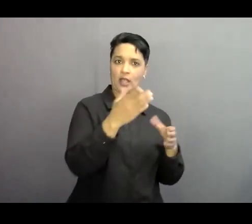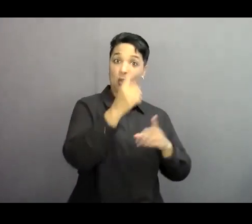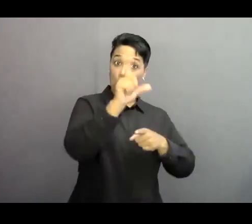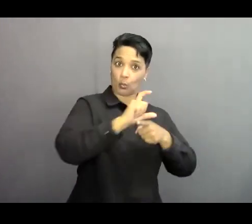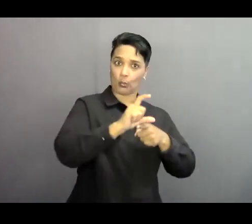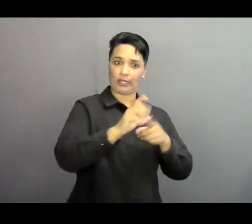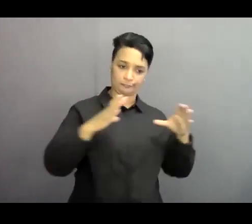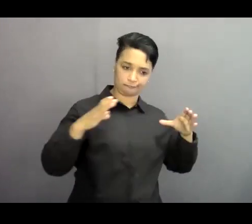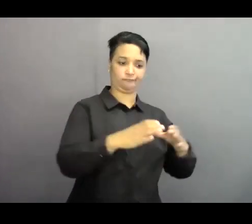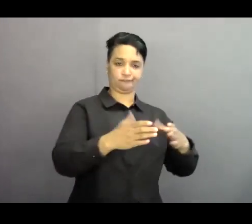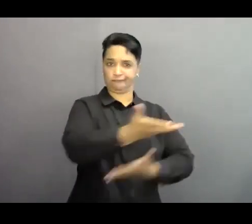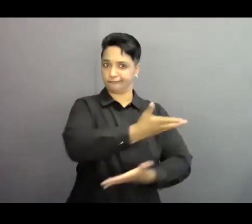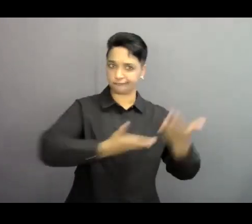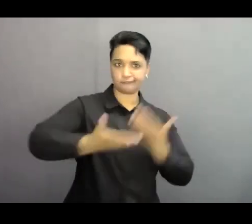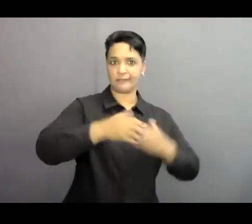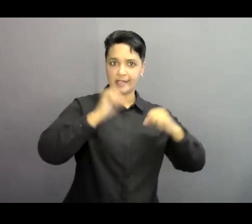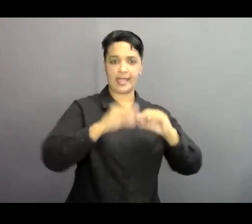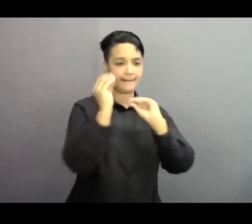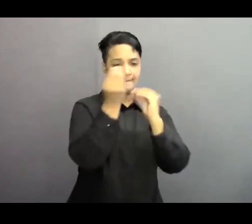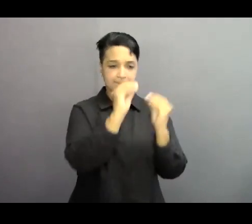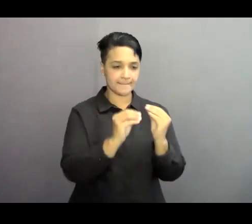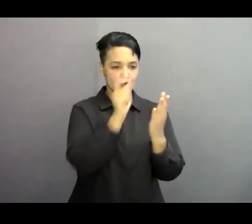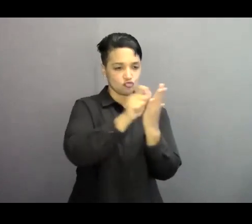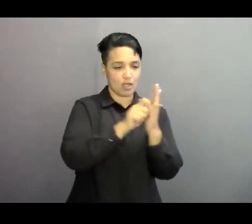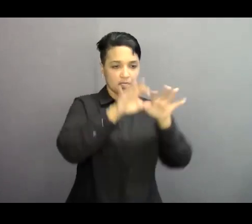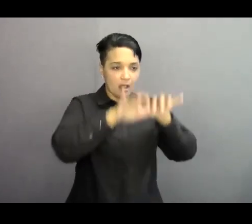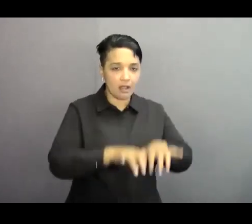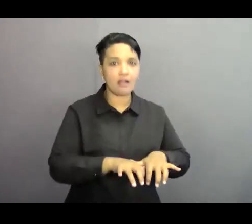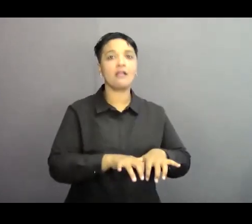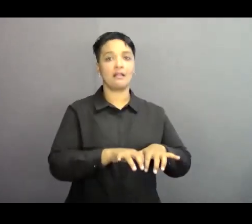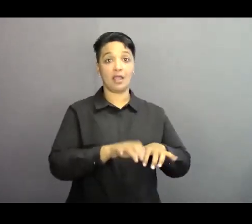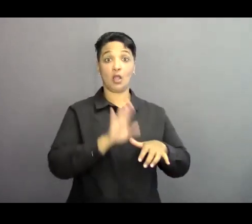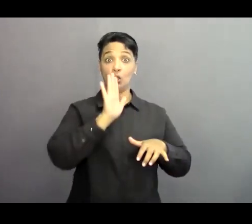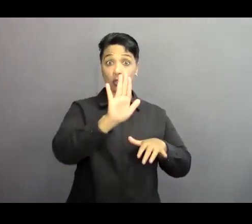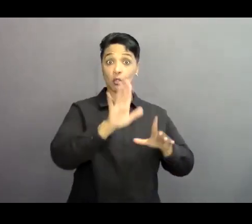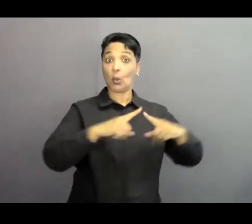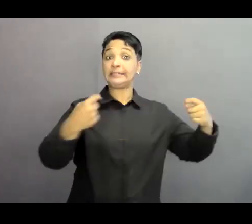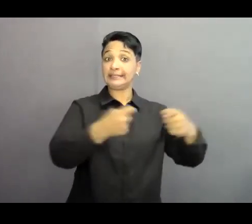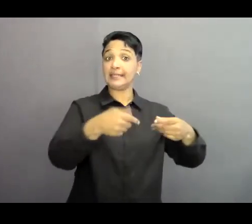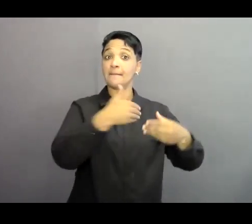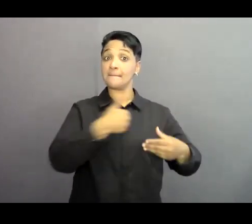develop their own draft, and so only the members of your team will have access to the Google Doc